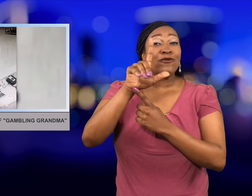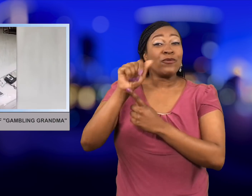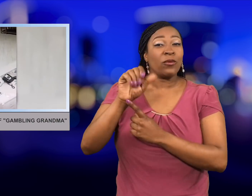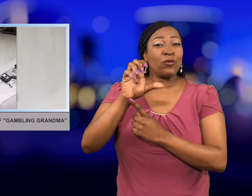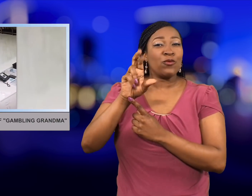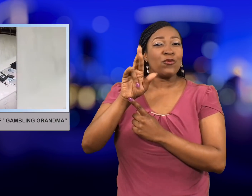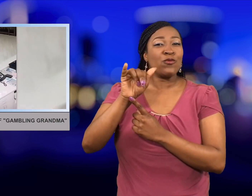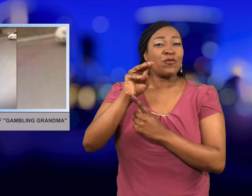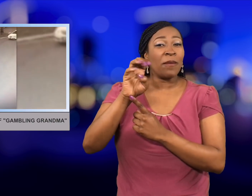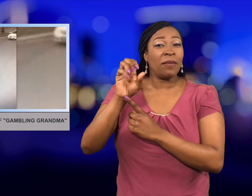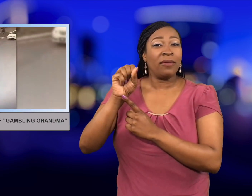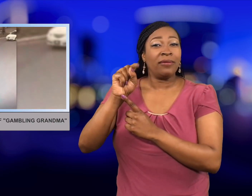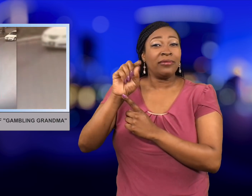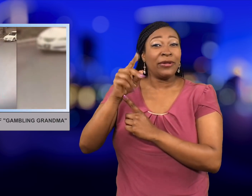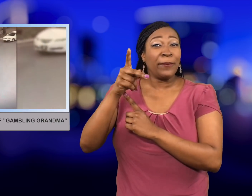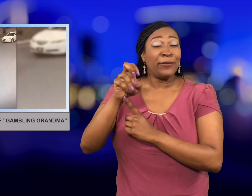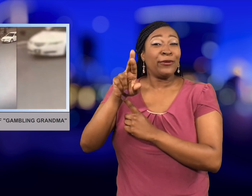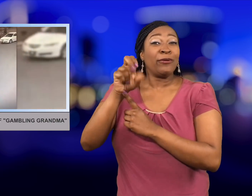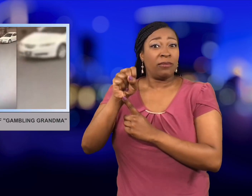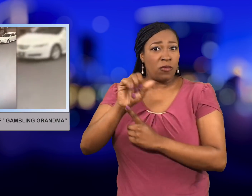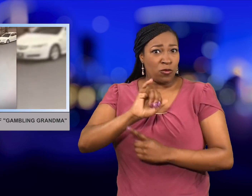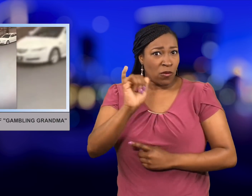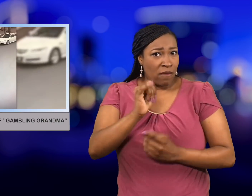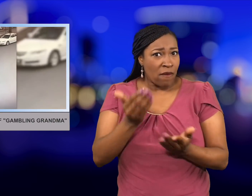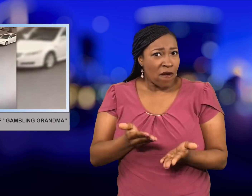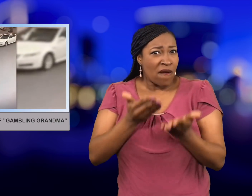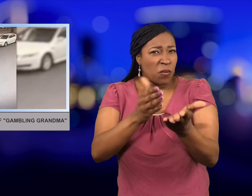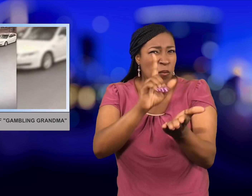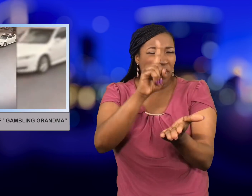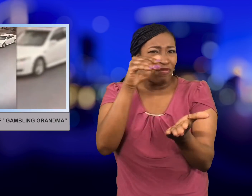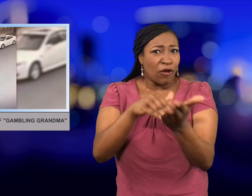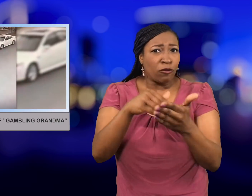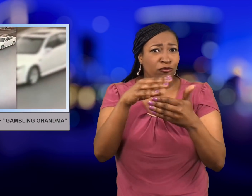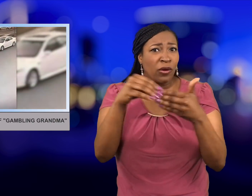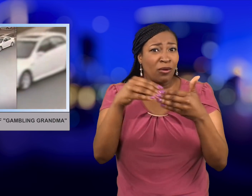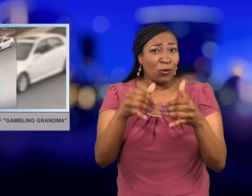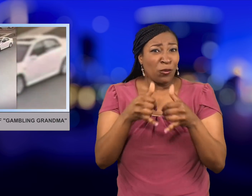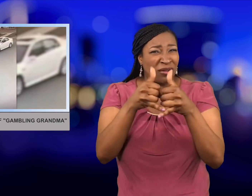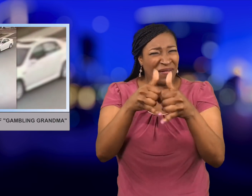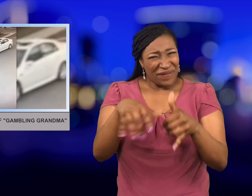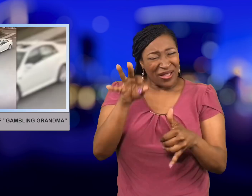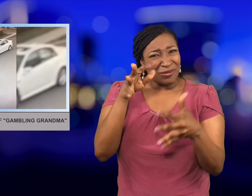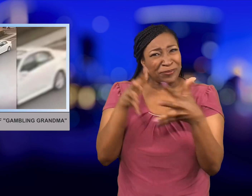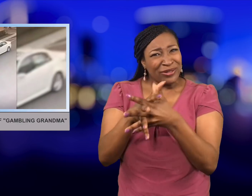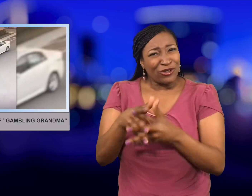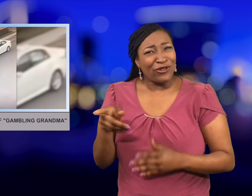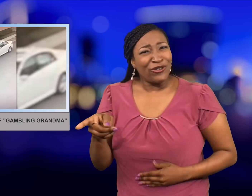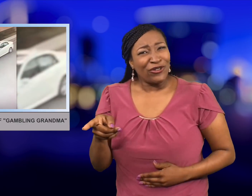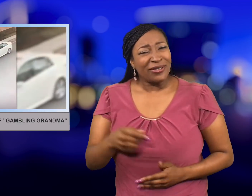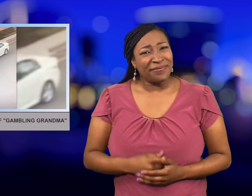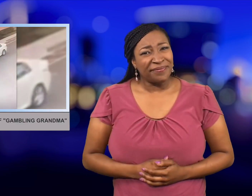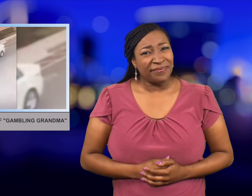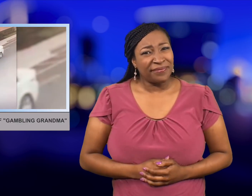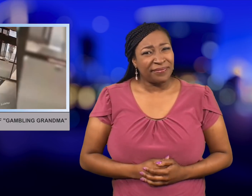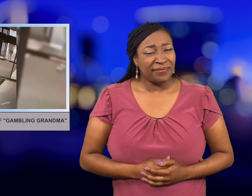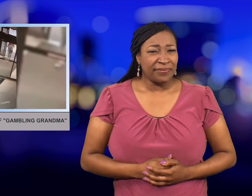and Florida Crimestoppers is also offering a reward of up to $1,000.